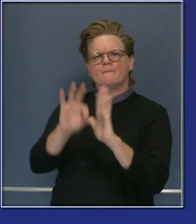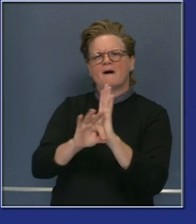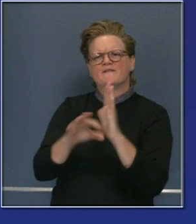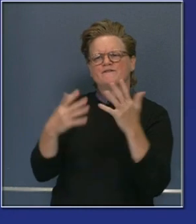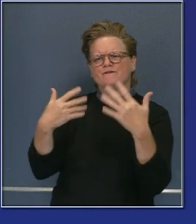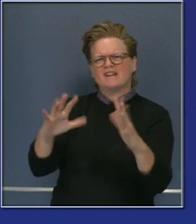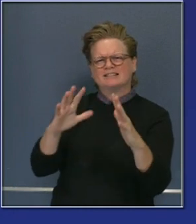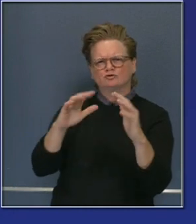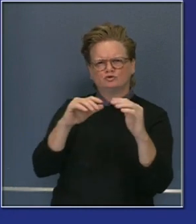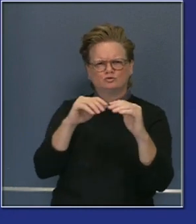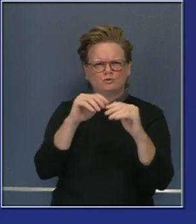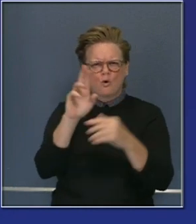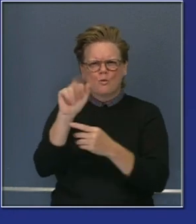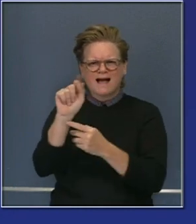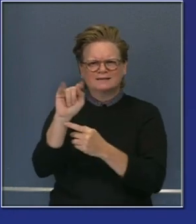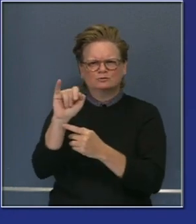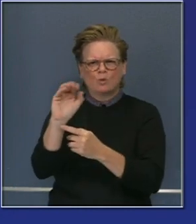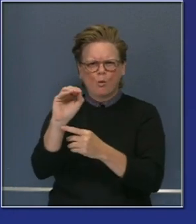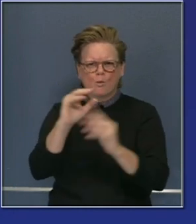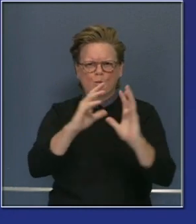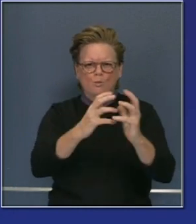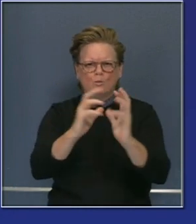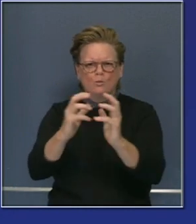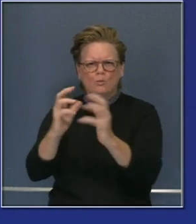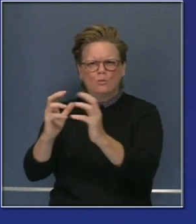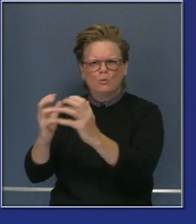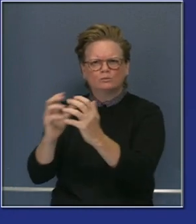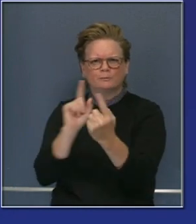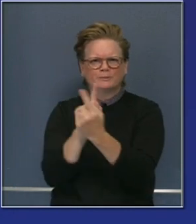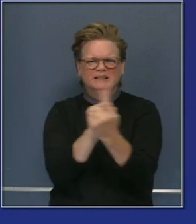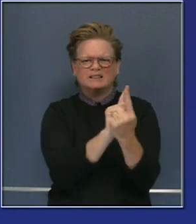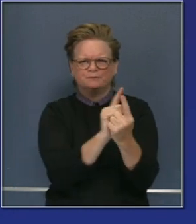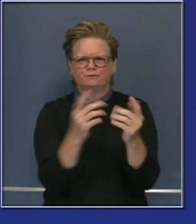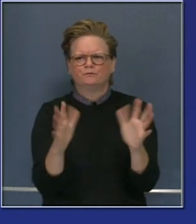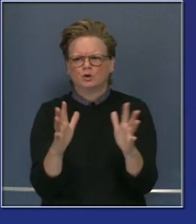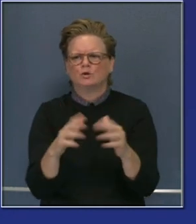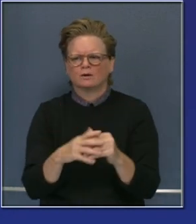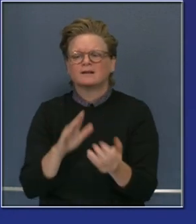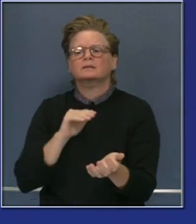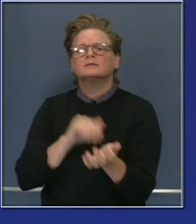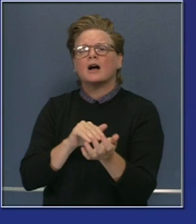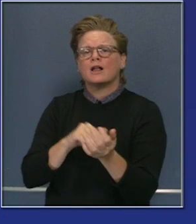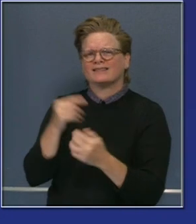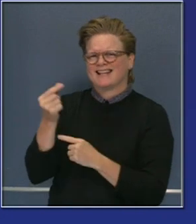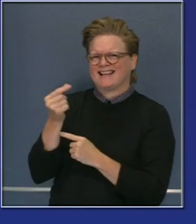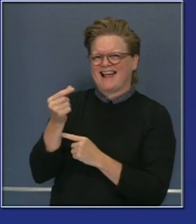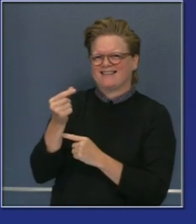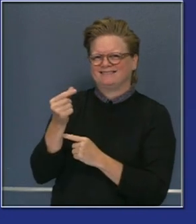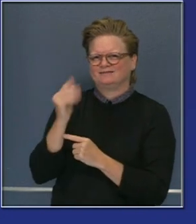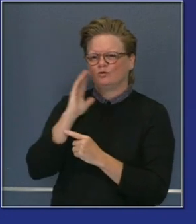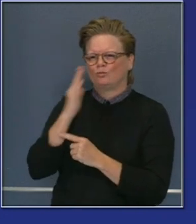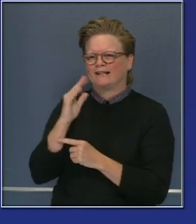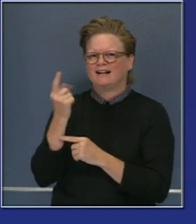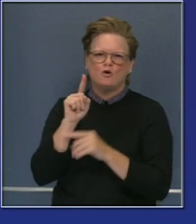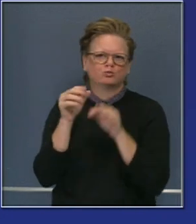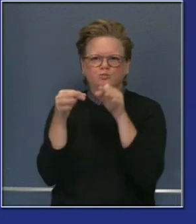PERIOD IT IF YOU'RE IN A COUNTY WITH MORE THAN 8% THEN YOU WOULD BE ON THE PURPLE LIST AND WOULD HAVE A NUMBER OF NNW CASES OF MORE THAN SEVEN PER 100,000 POPULATION AND WOULD REMAIN ON THE PURPLE TIER LIST